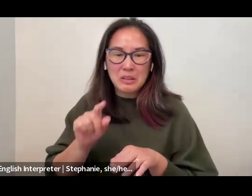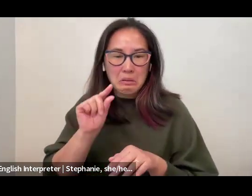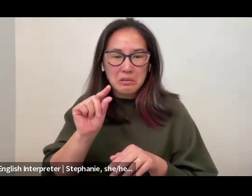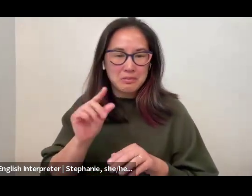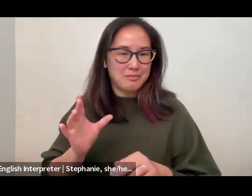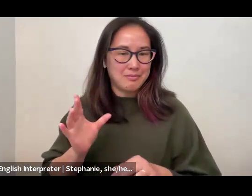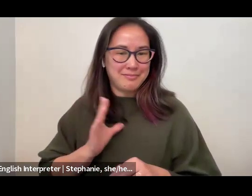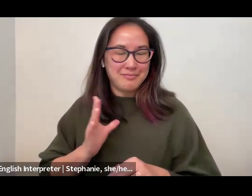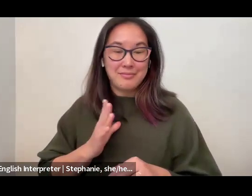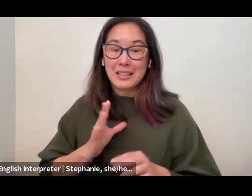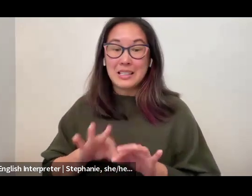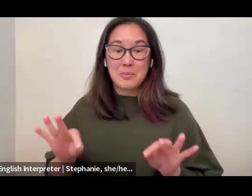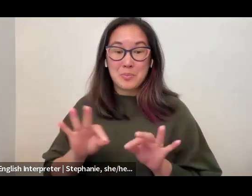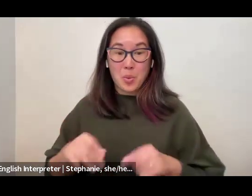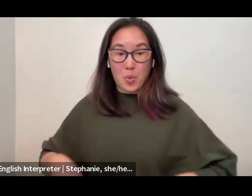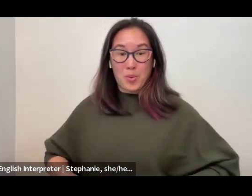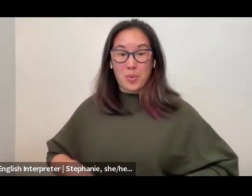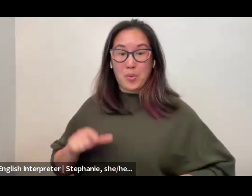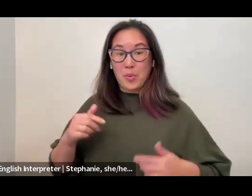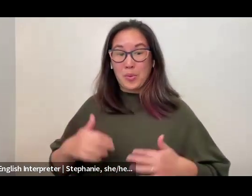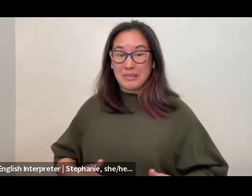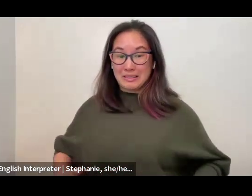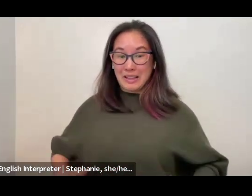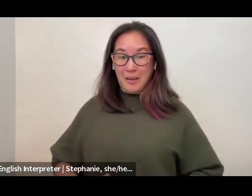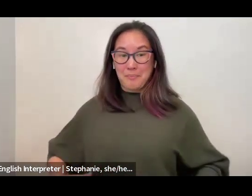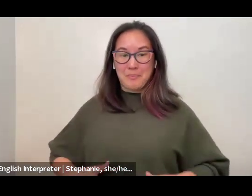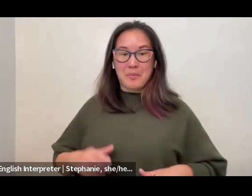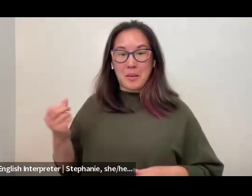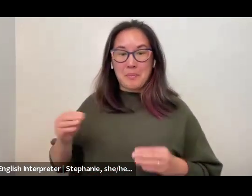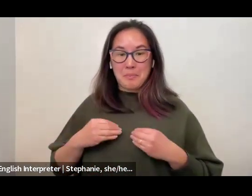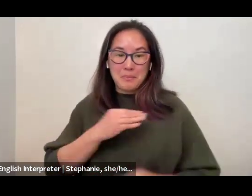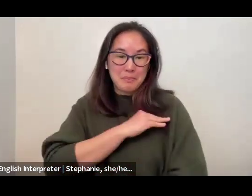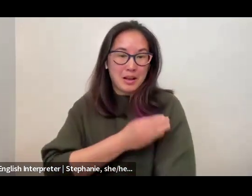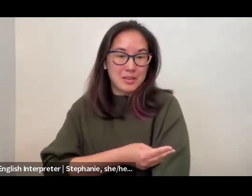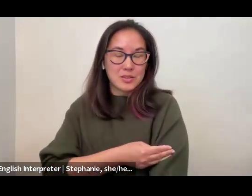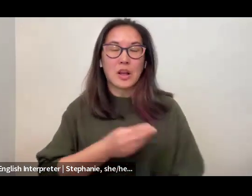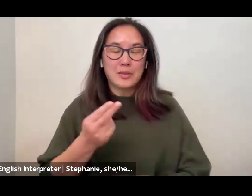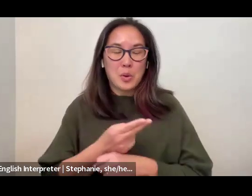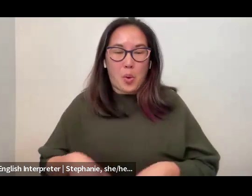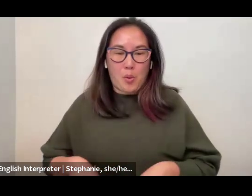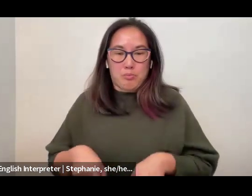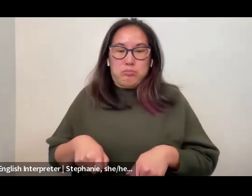that your abmuscles are squeezing, so pull your leg up, and pull your arm down.